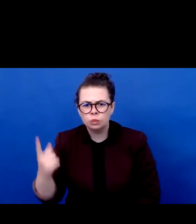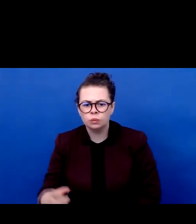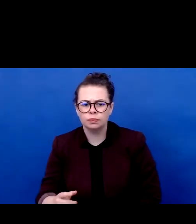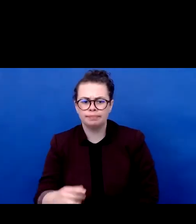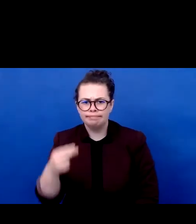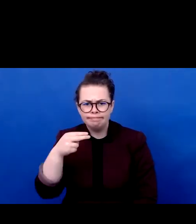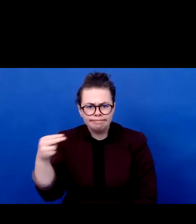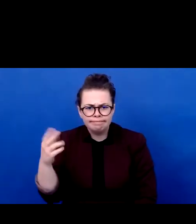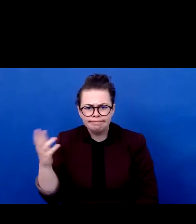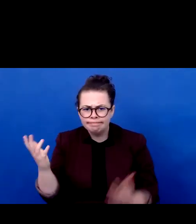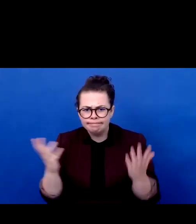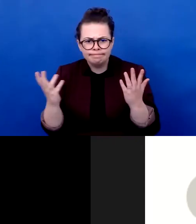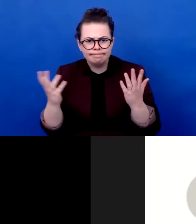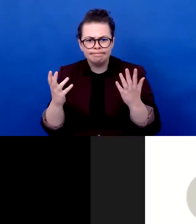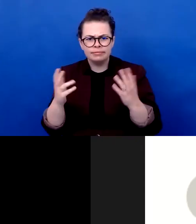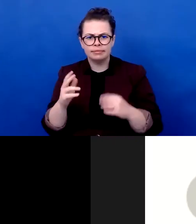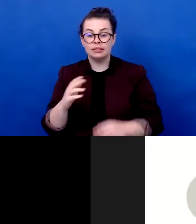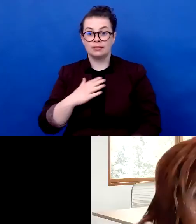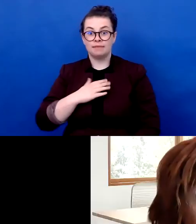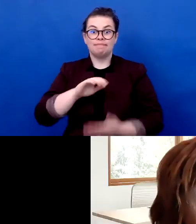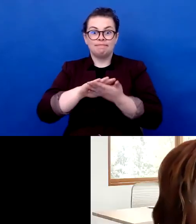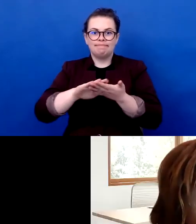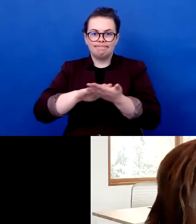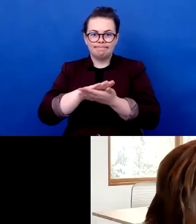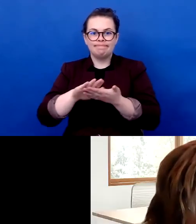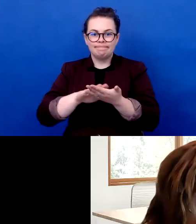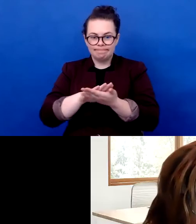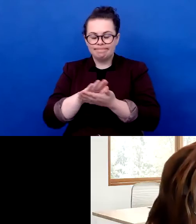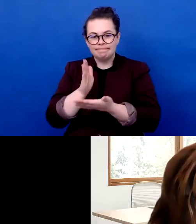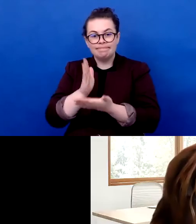somebody else also apologies yes we we have another question from